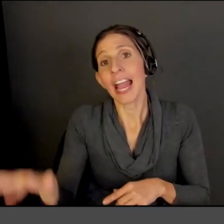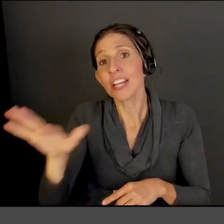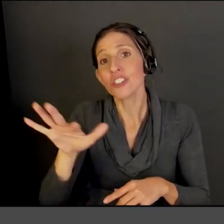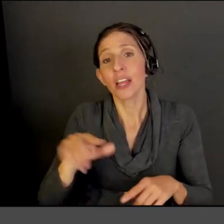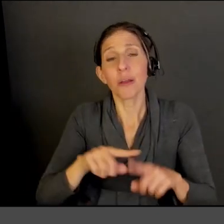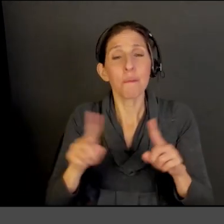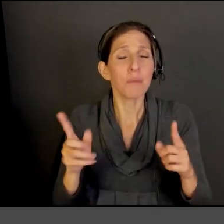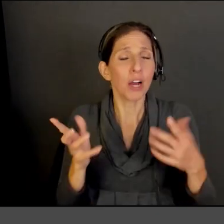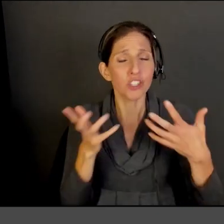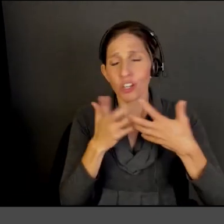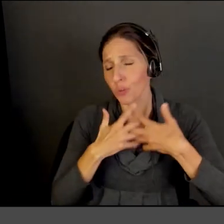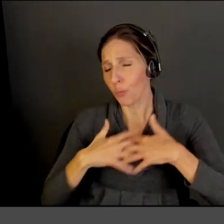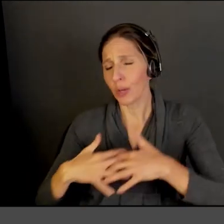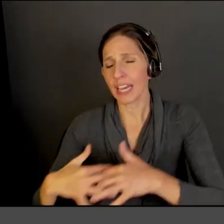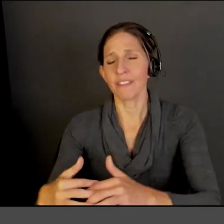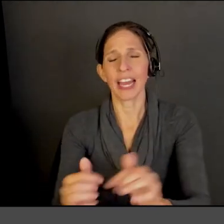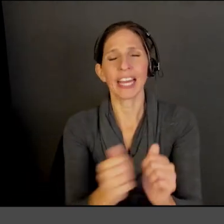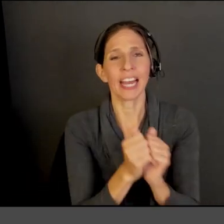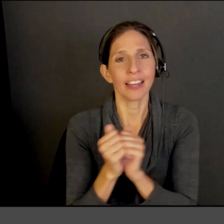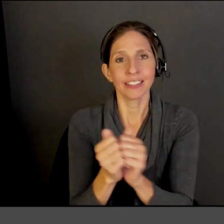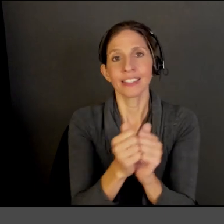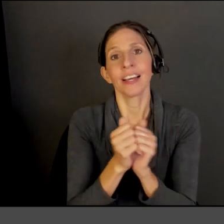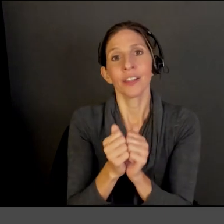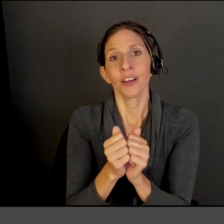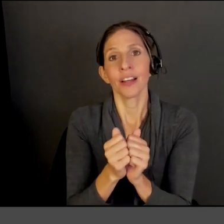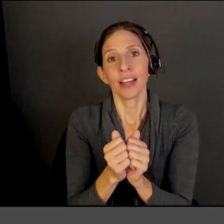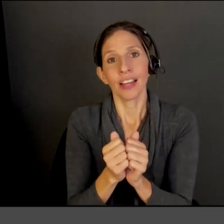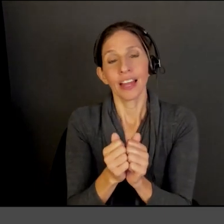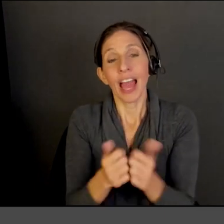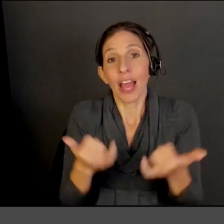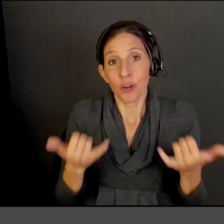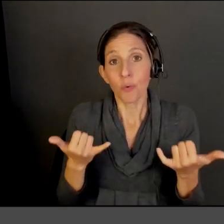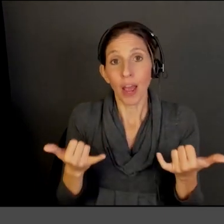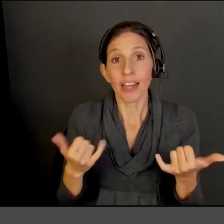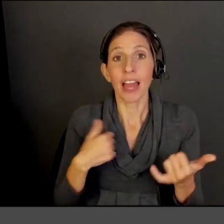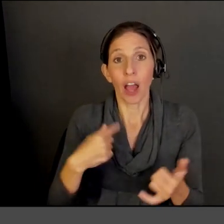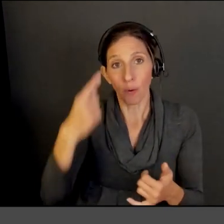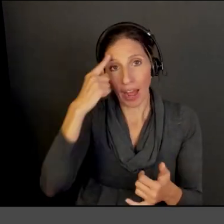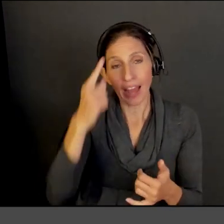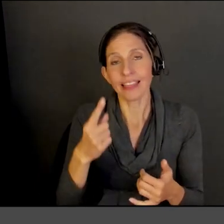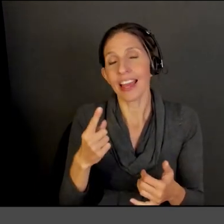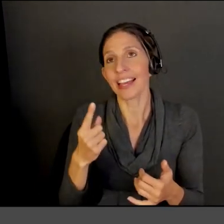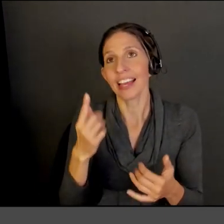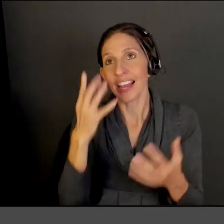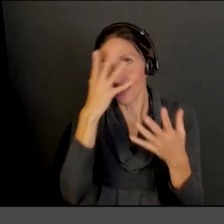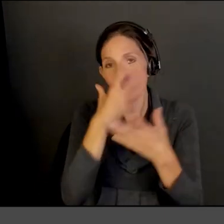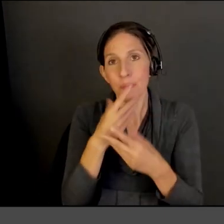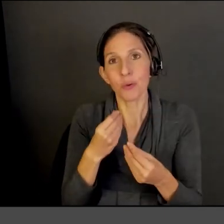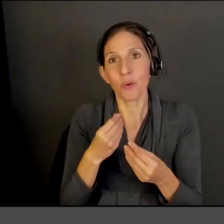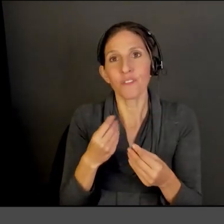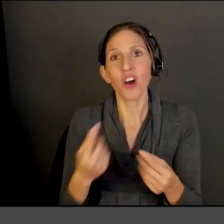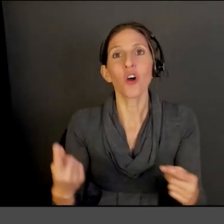AND RIGHT NOW IT'S I THINK IT'S HAD A BEAUTIFUL CROSS-SECTION, BUT THOSE ARE THE KEY ACHIEVEMENTS.